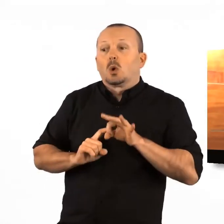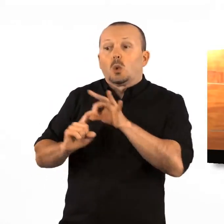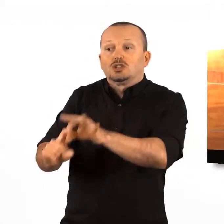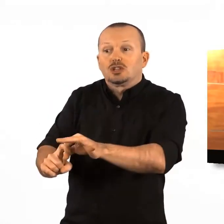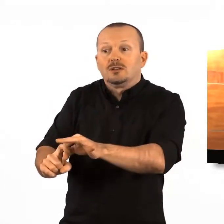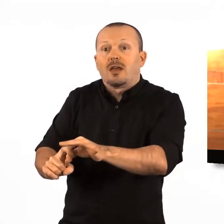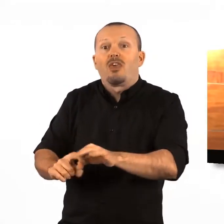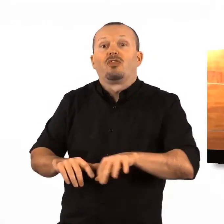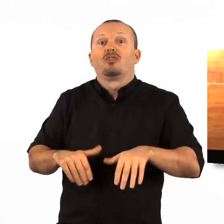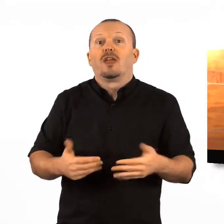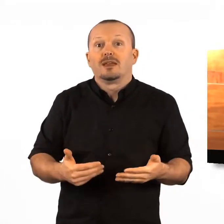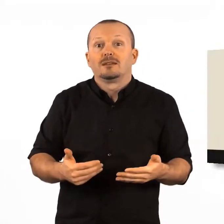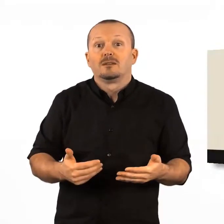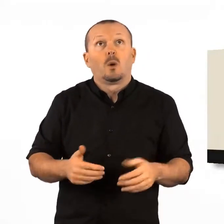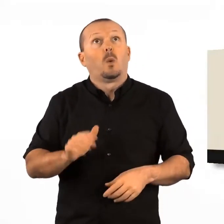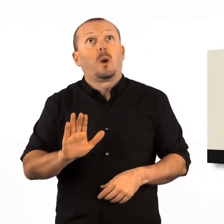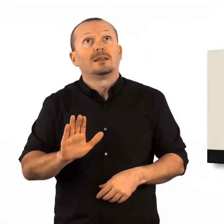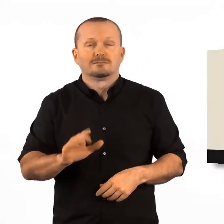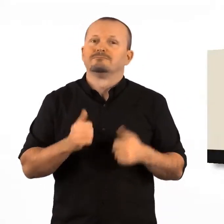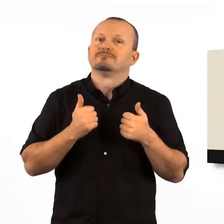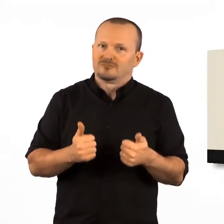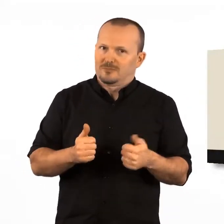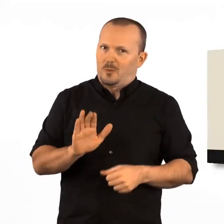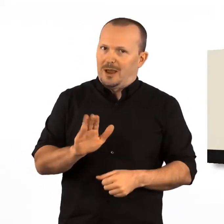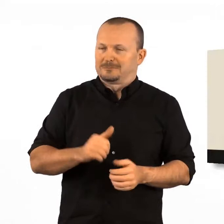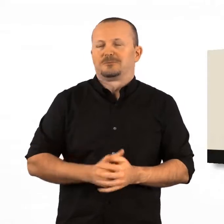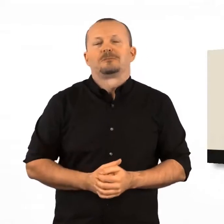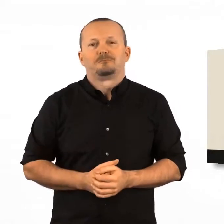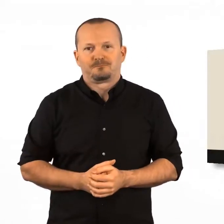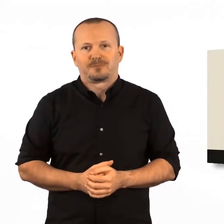Marion: That’s right. So choice questions are fantastic, do you